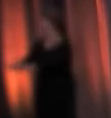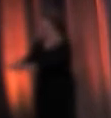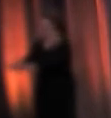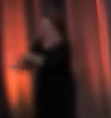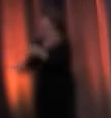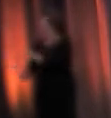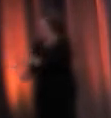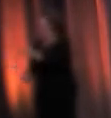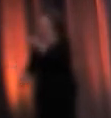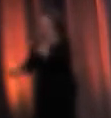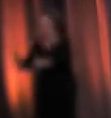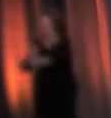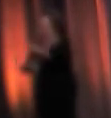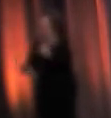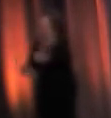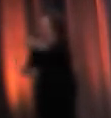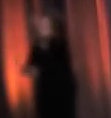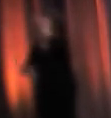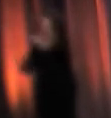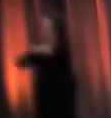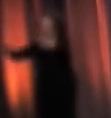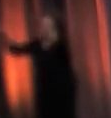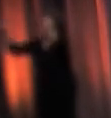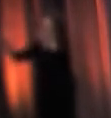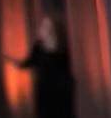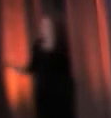digital, through a consideration of the other two concepts around it.